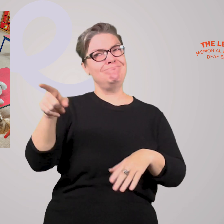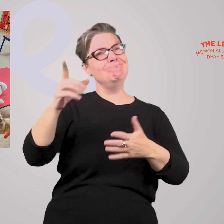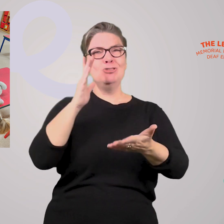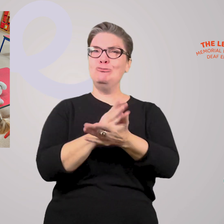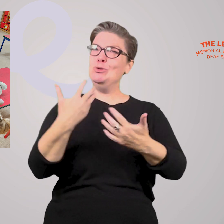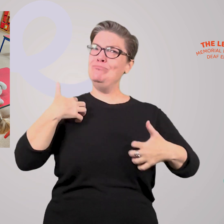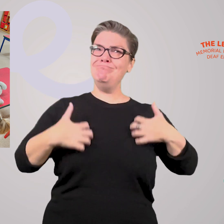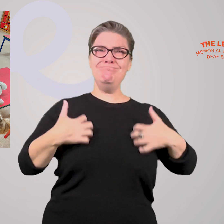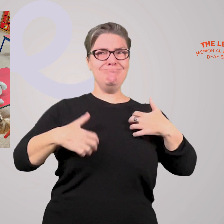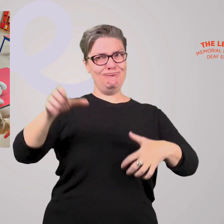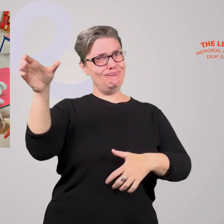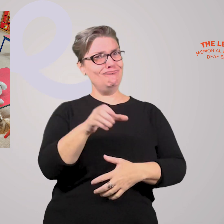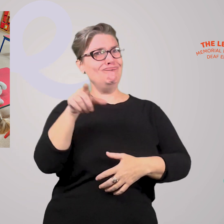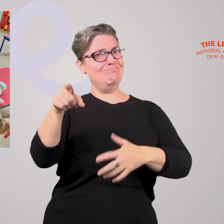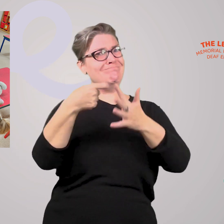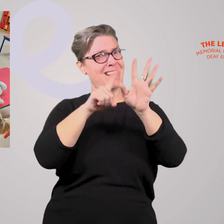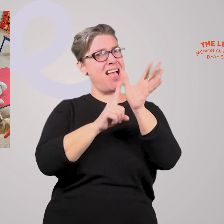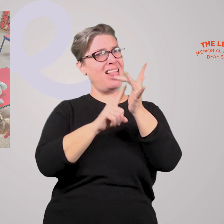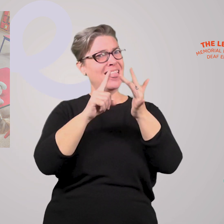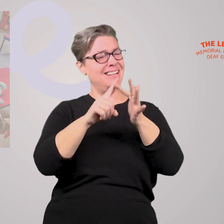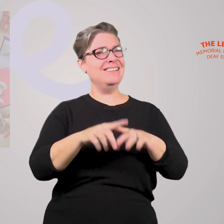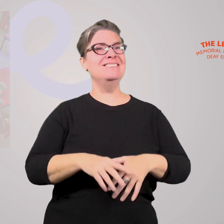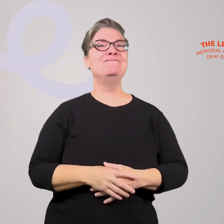They are thrilled to have her join the team.